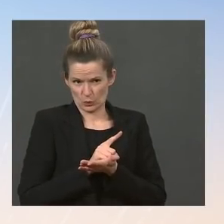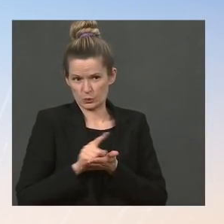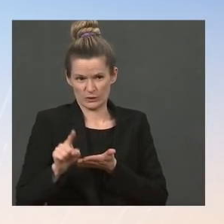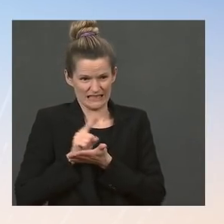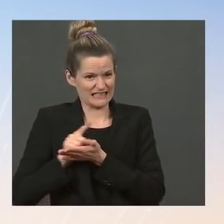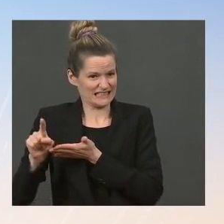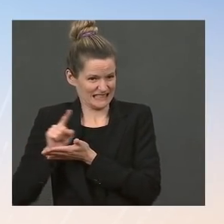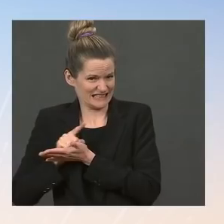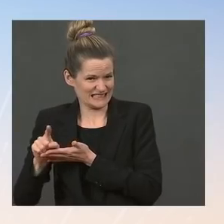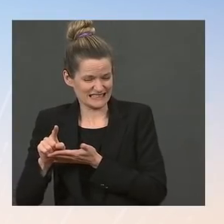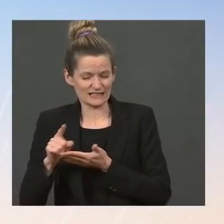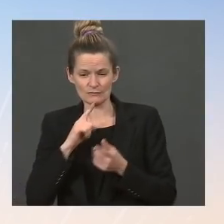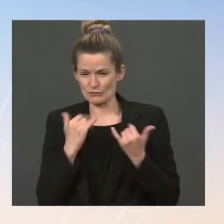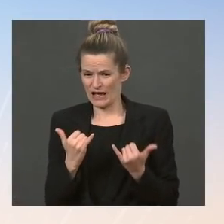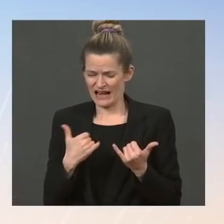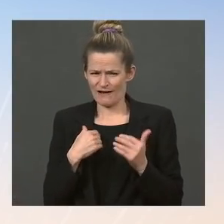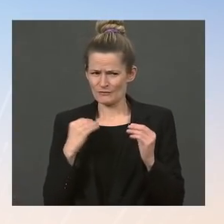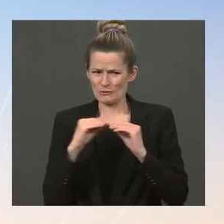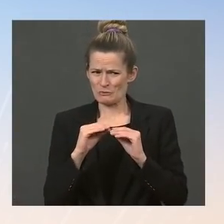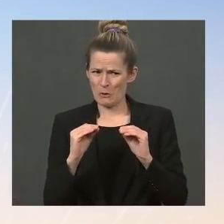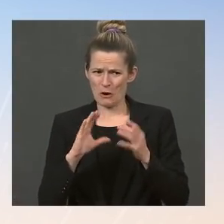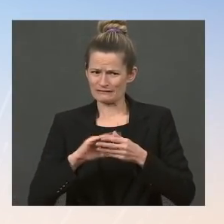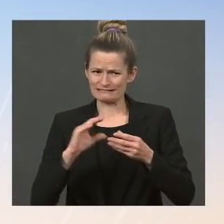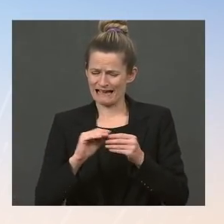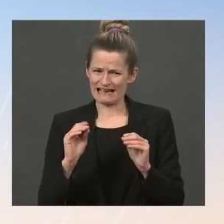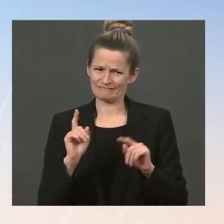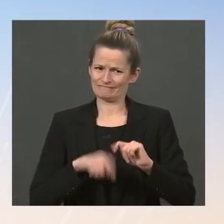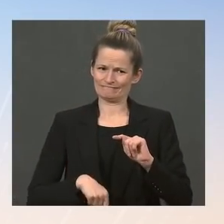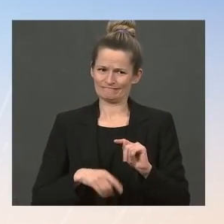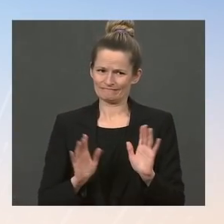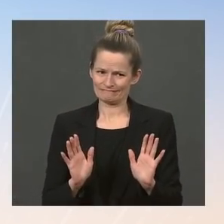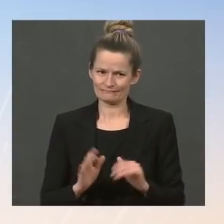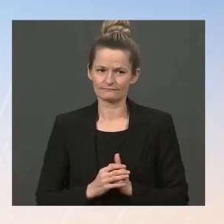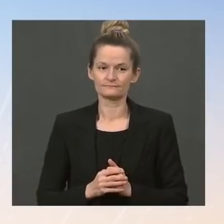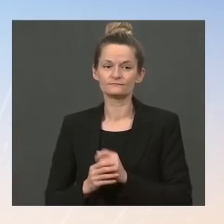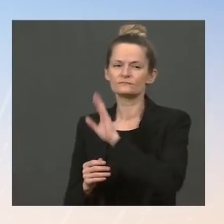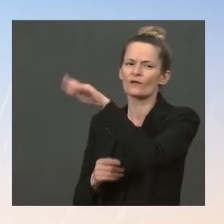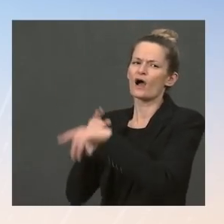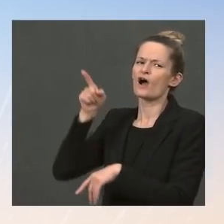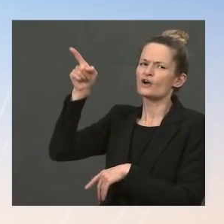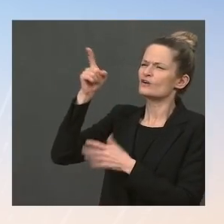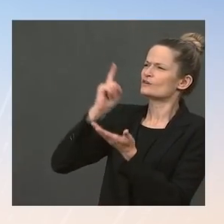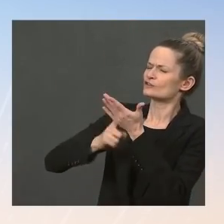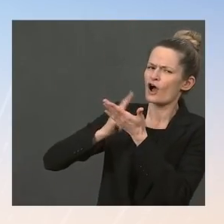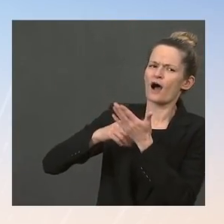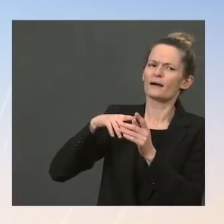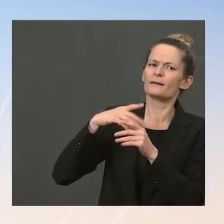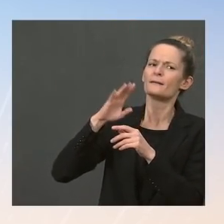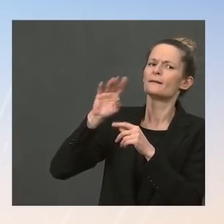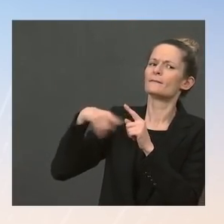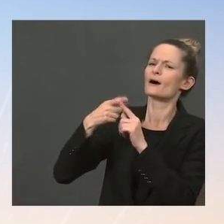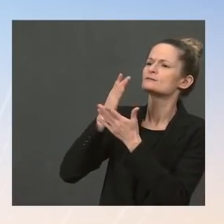The Press: Yeah, but -- zooming out -- we've talked to some climate scientists who say that -- who just really question whether it would be possible for the President